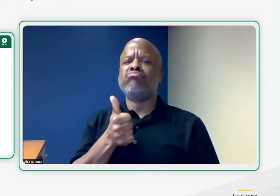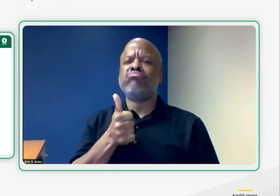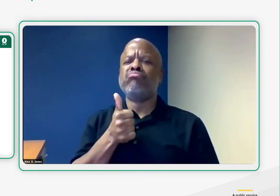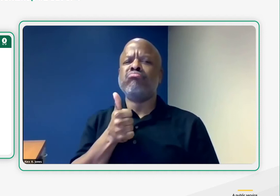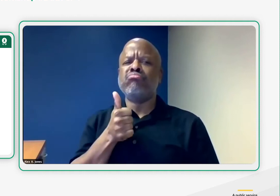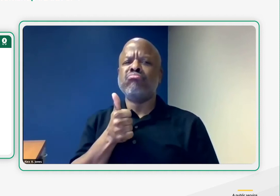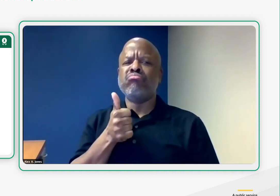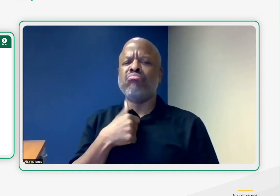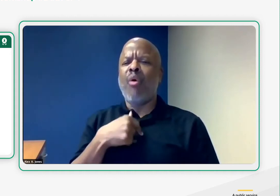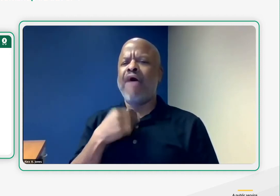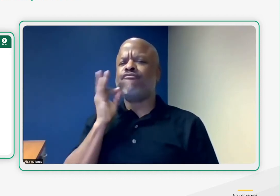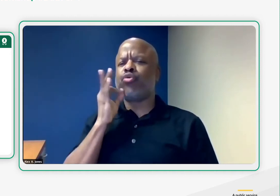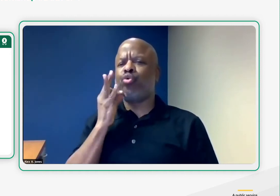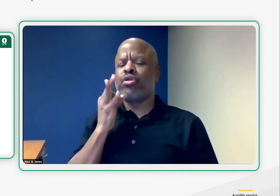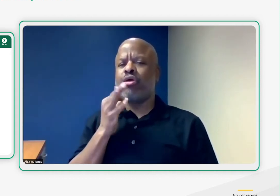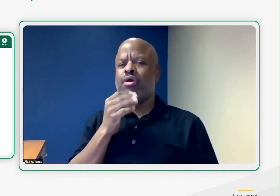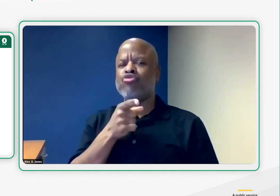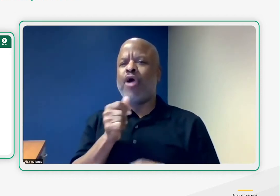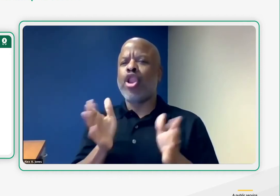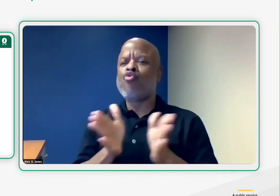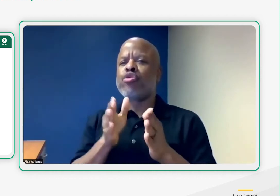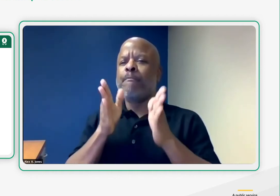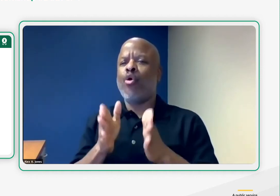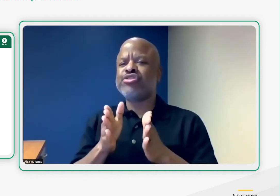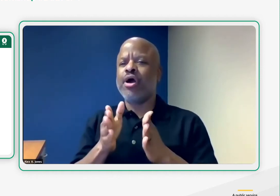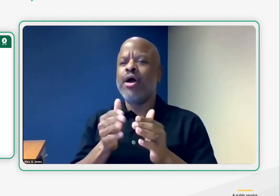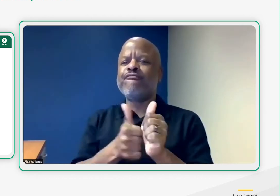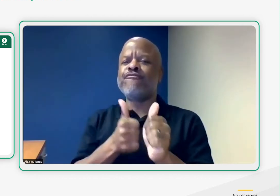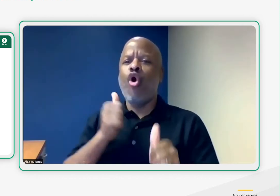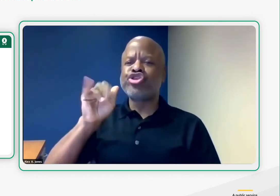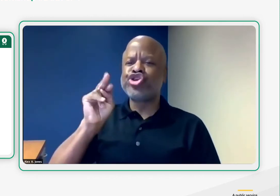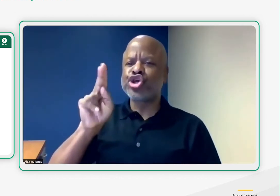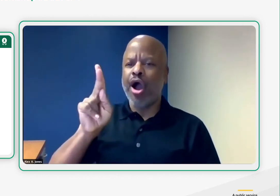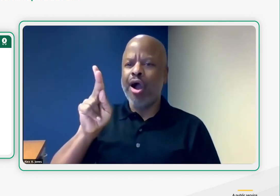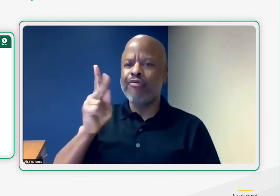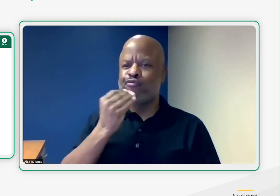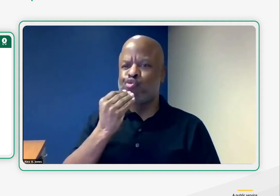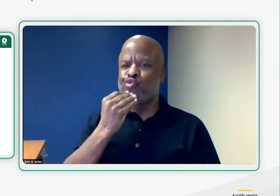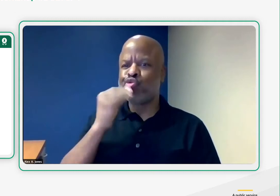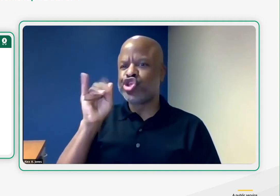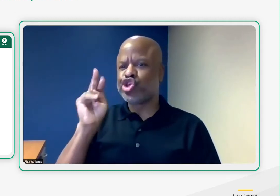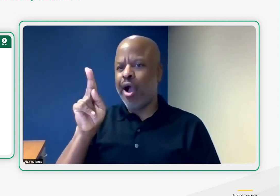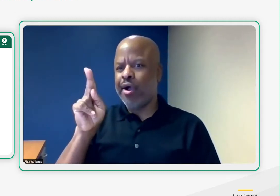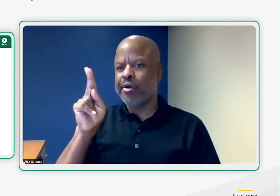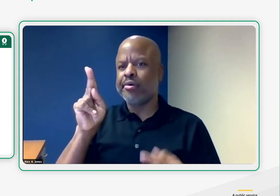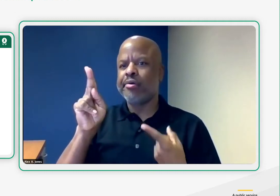You're thinking, “Oh yeah, I think I'm gonna.” You're trying to encourage the person to get the fruit.